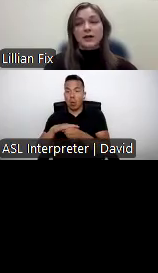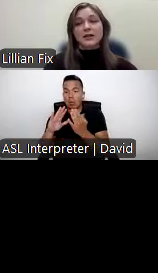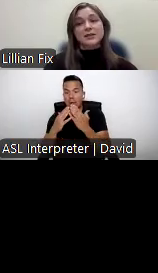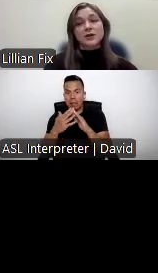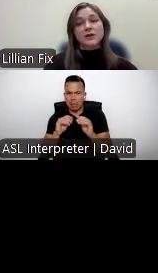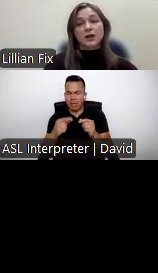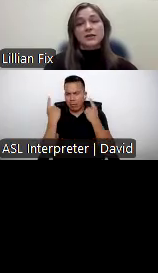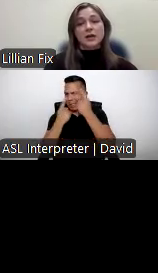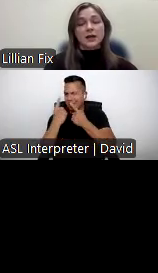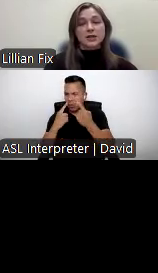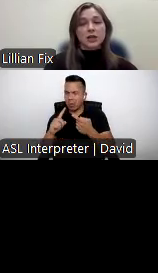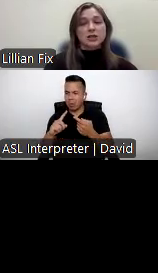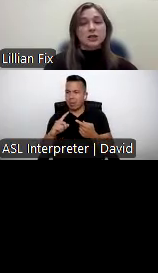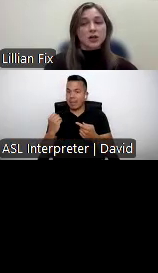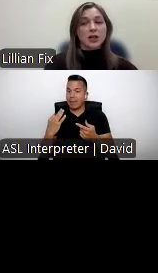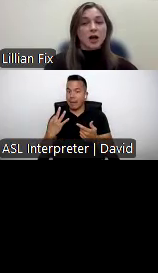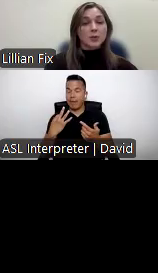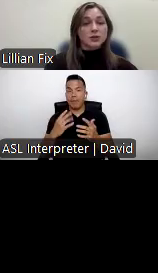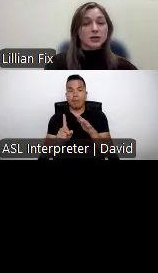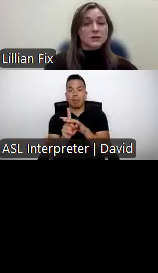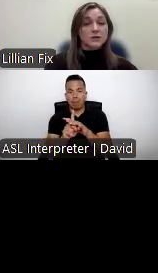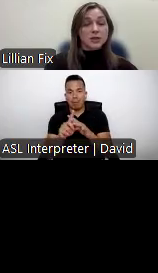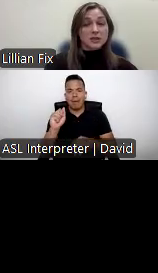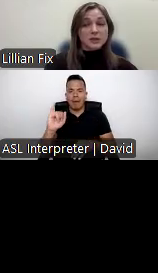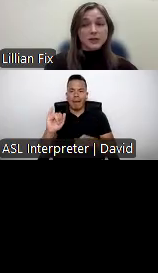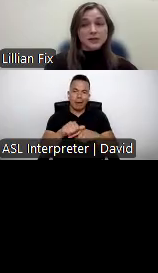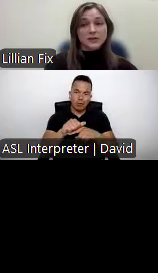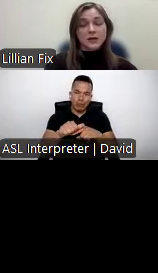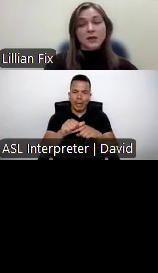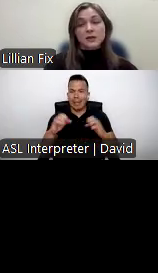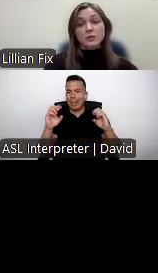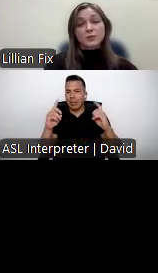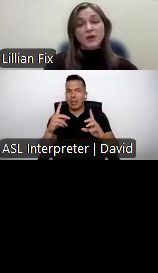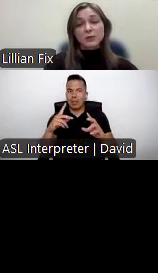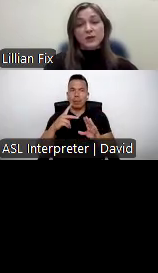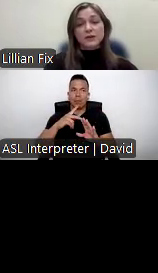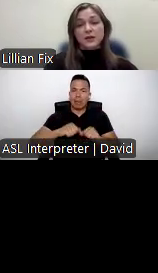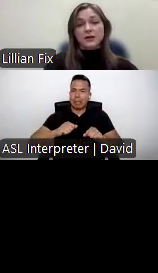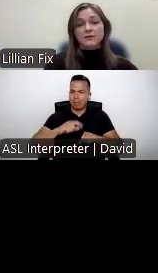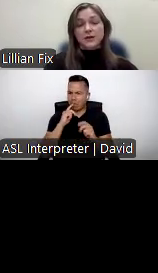when considering various AI education and training opportunities for participants. So very briefly,